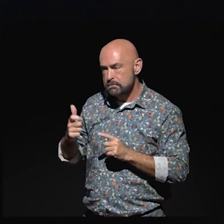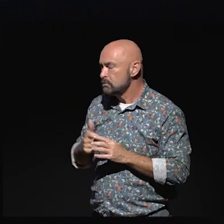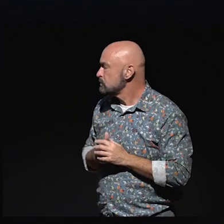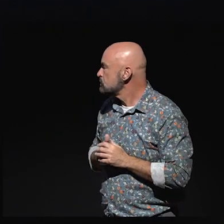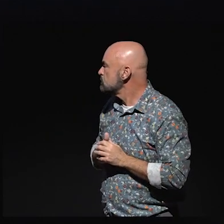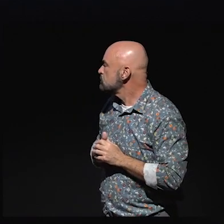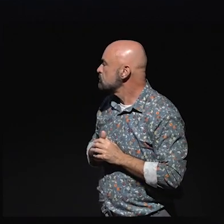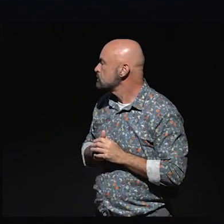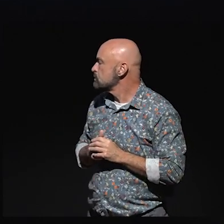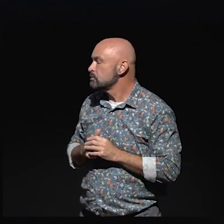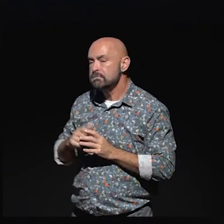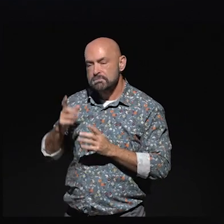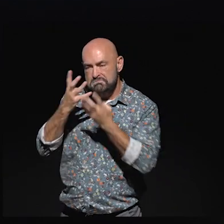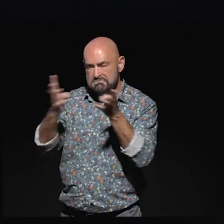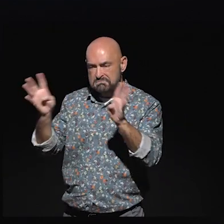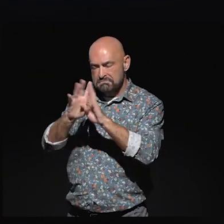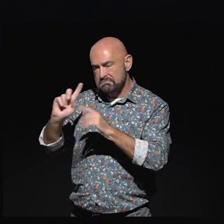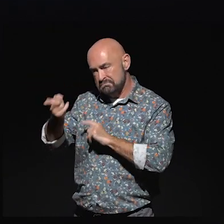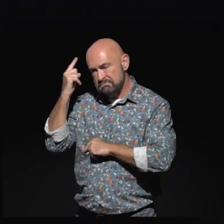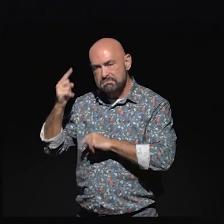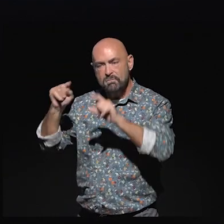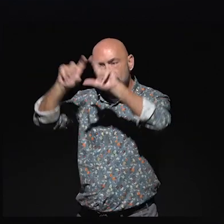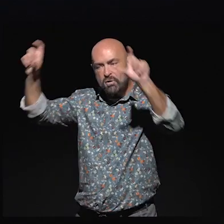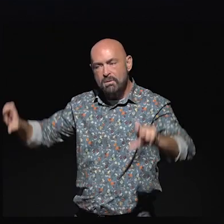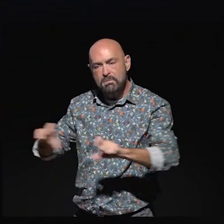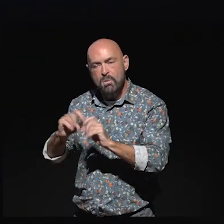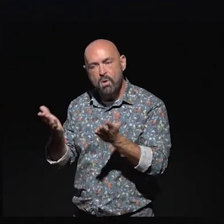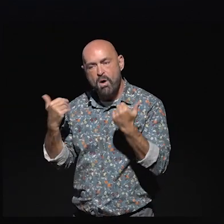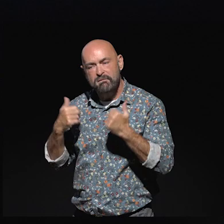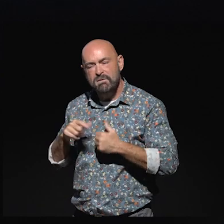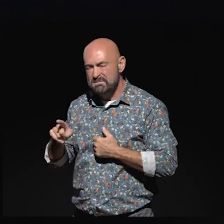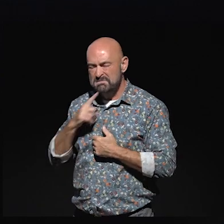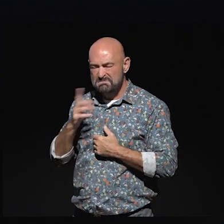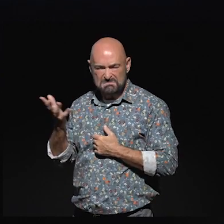the trustees order him to take this frame off. They think it's frivolous.